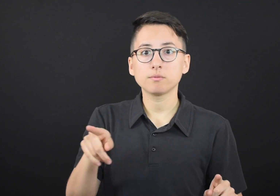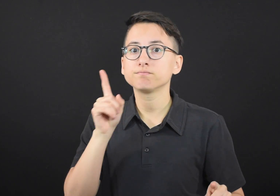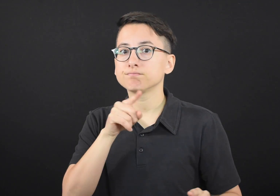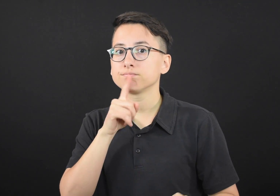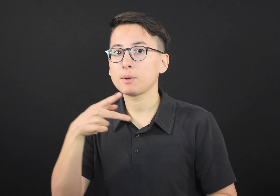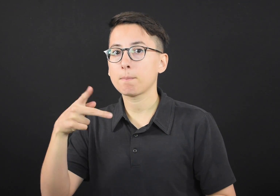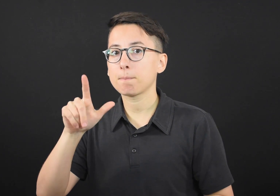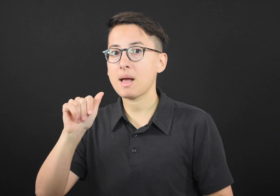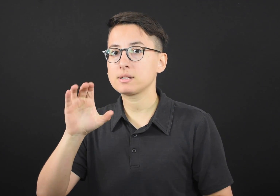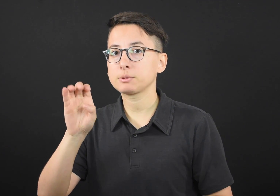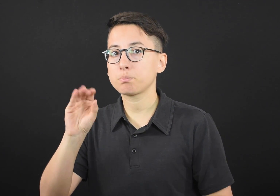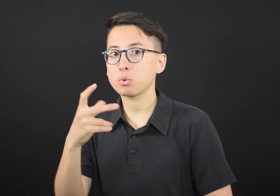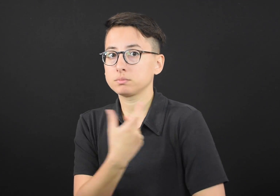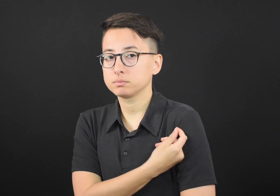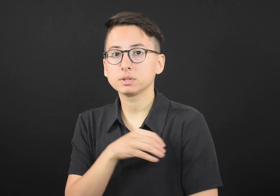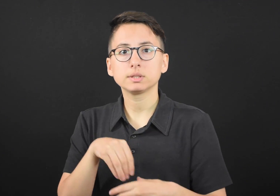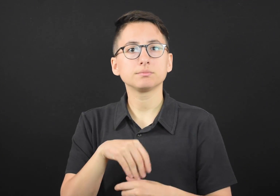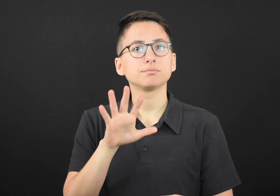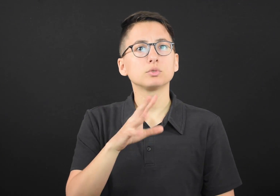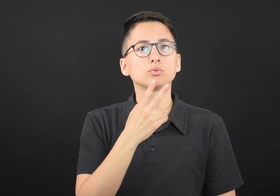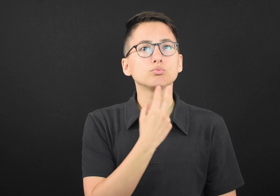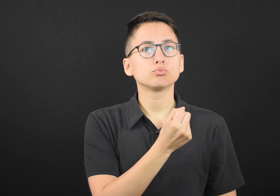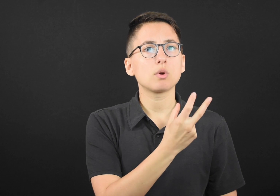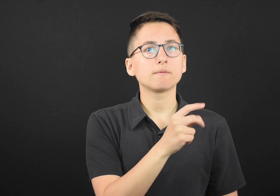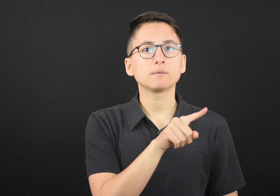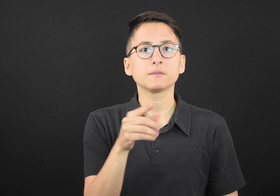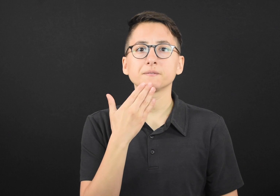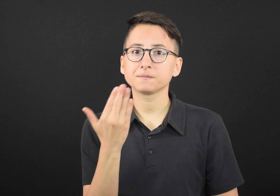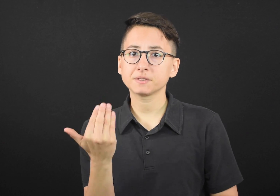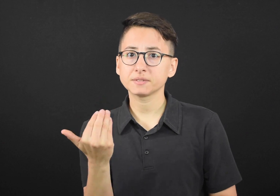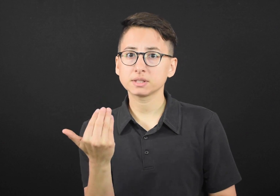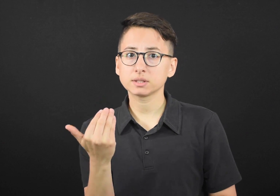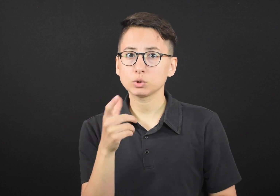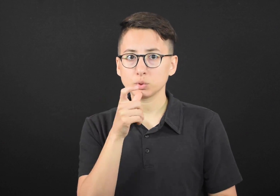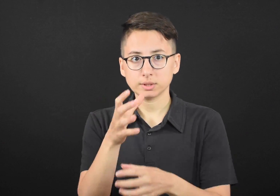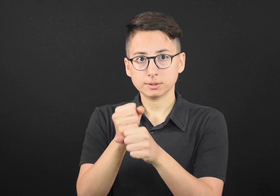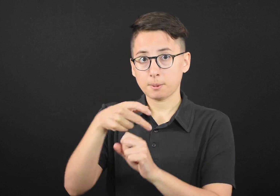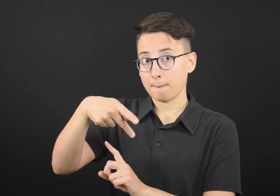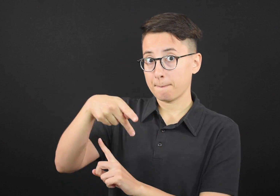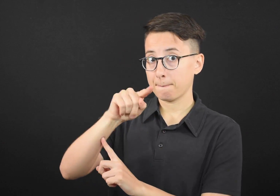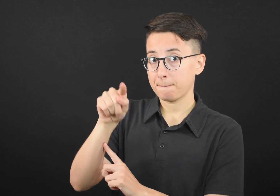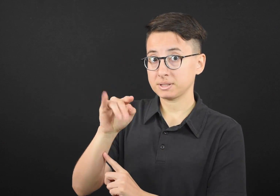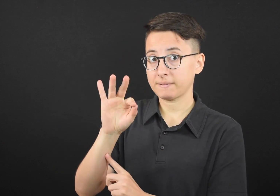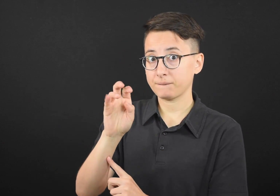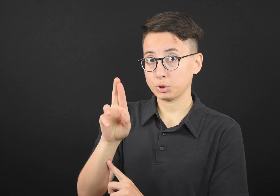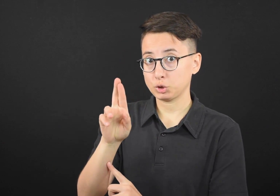placebo) in 12- through 15-year olds who received the Pfizer vaccine.